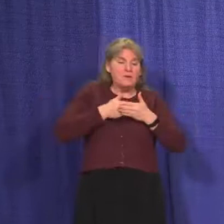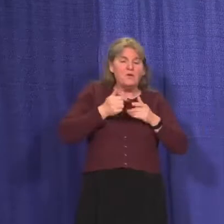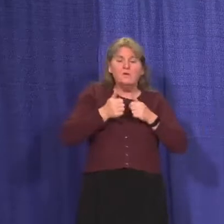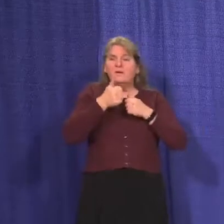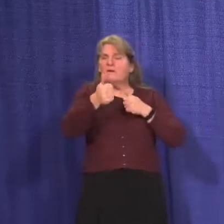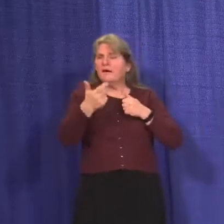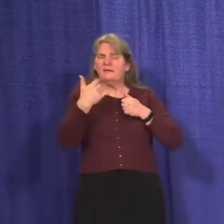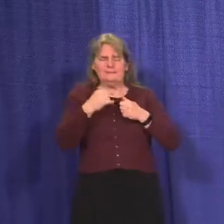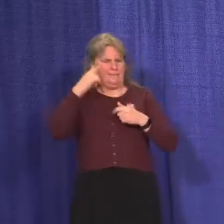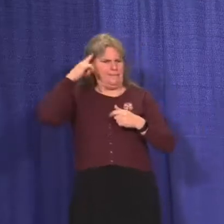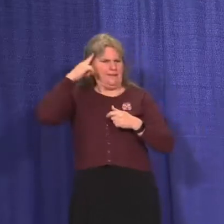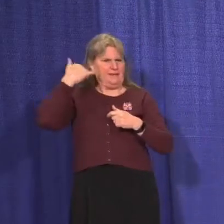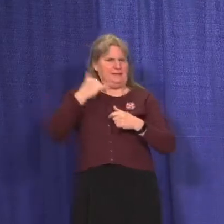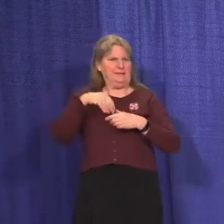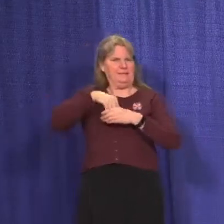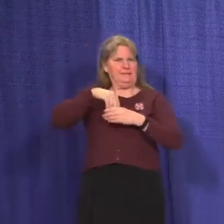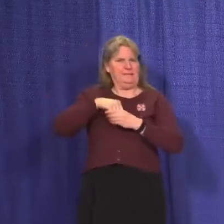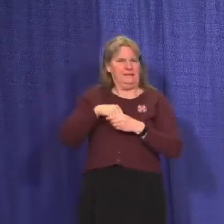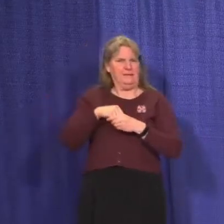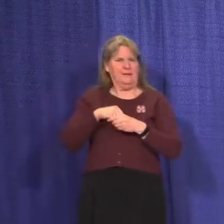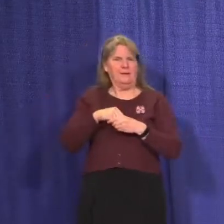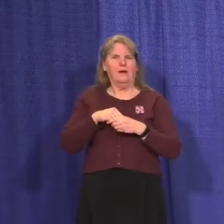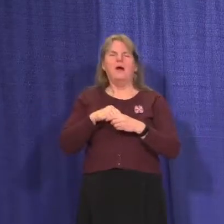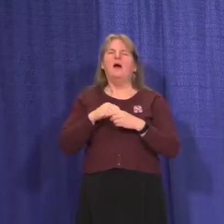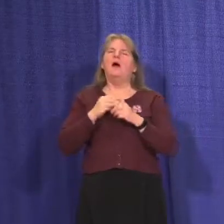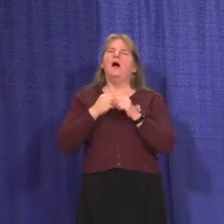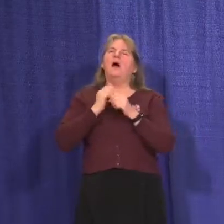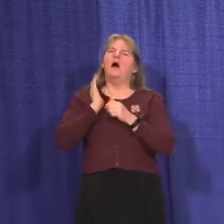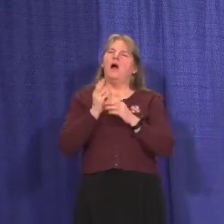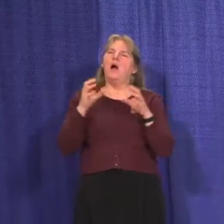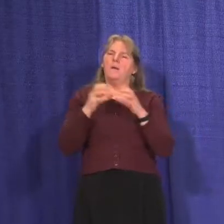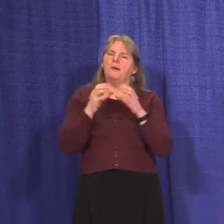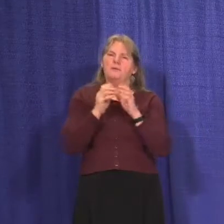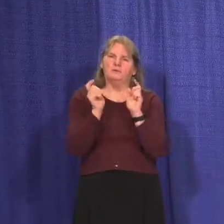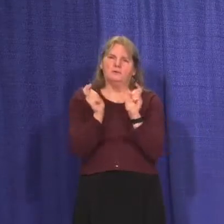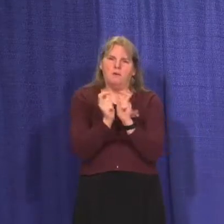bubble small and keep our travel local and follow the safe six